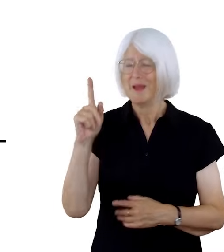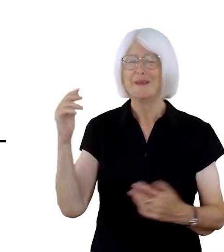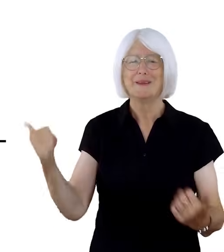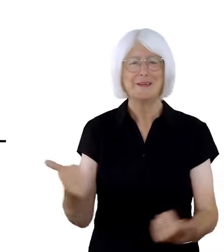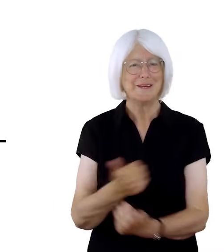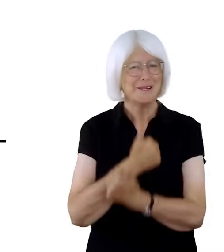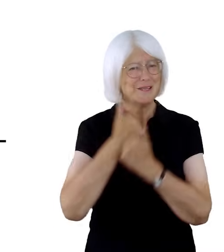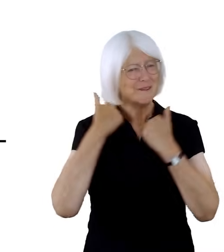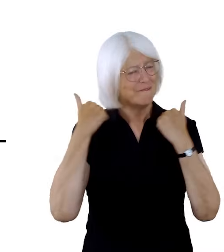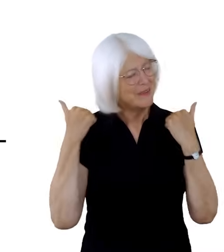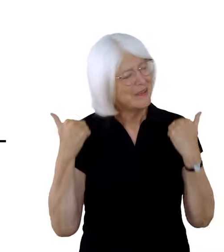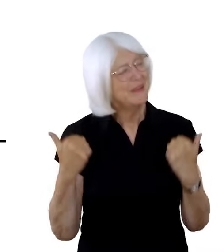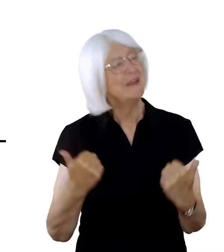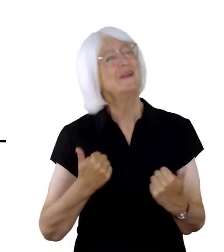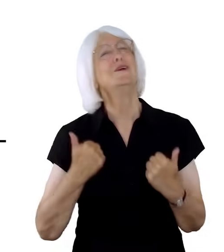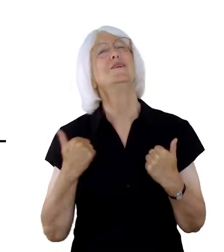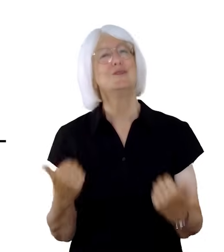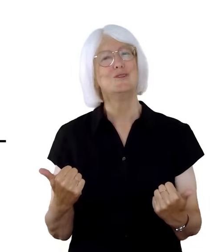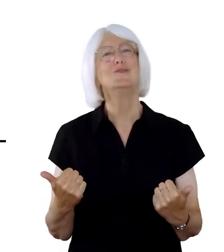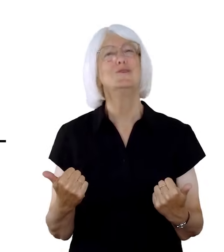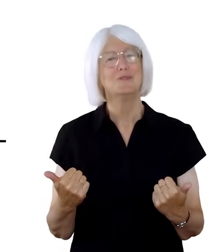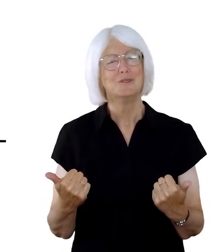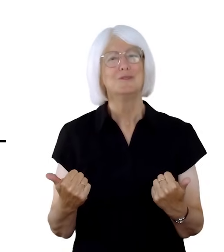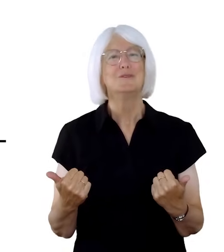I know that it is finished